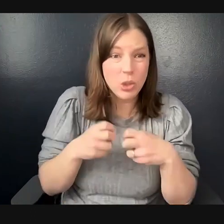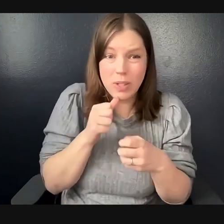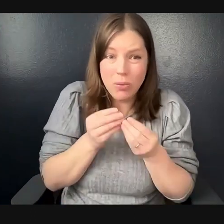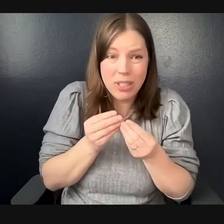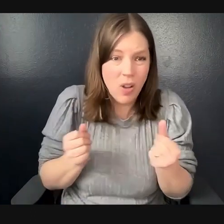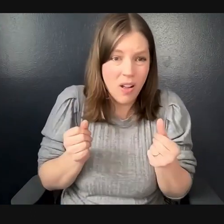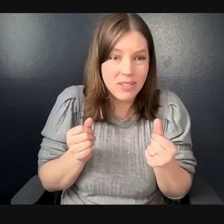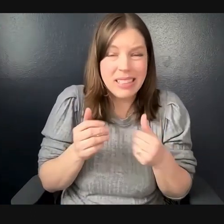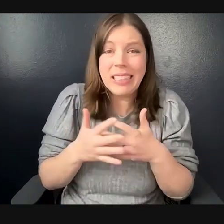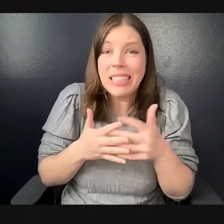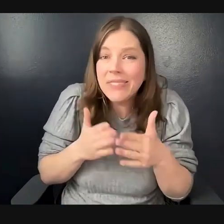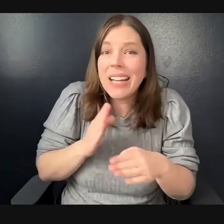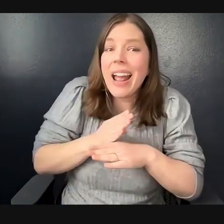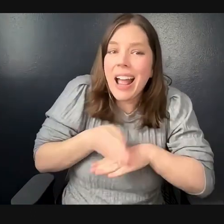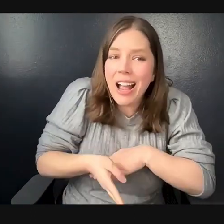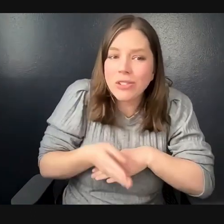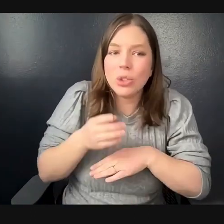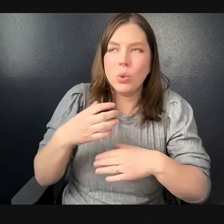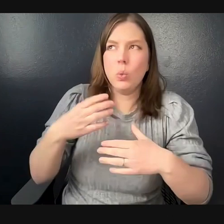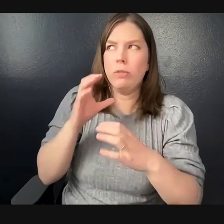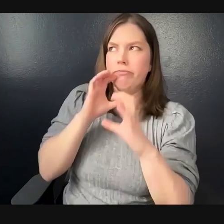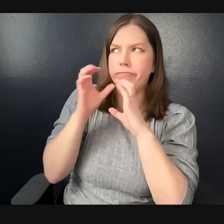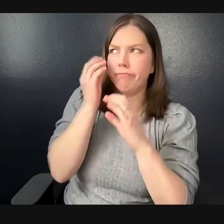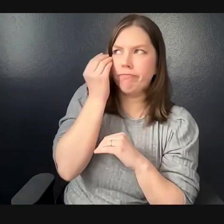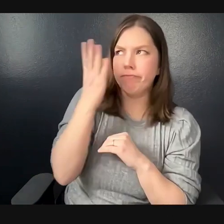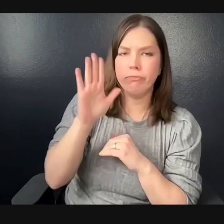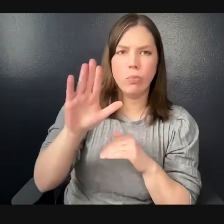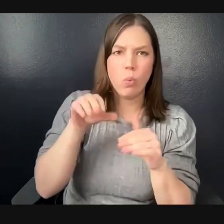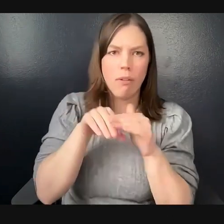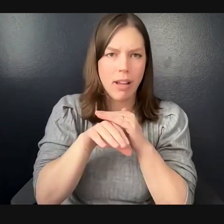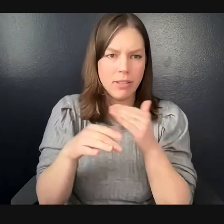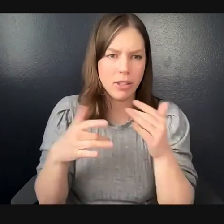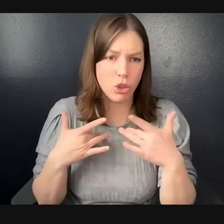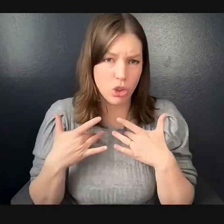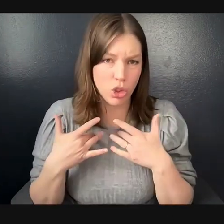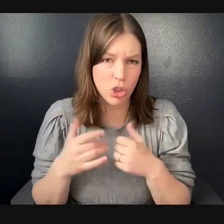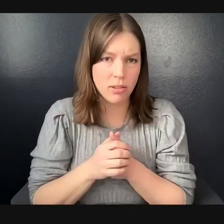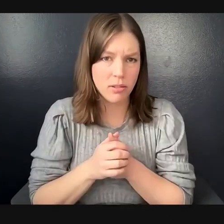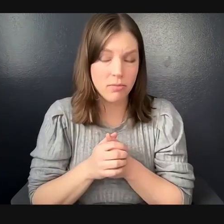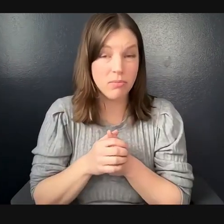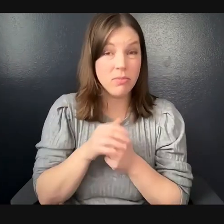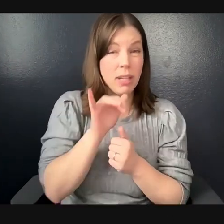The final thing here, it says, the issue still hasn't been resolved, even after you've communicated your concerns.